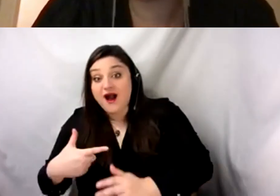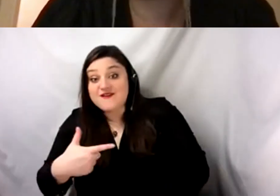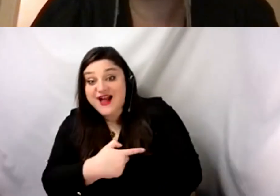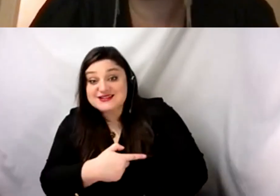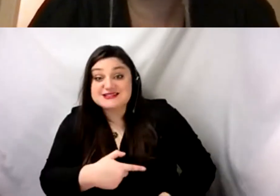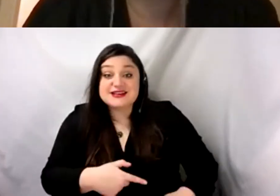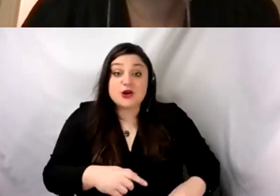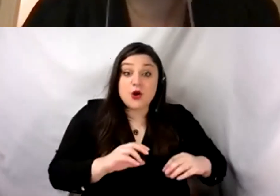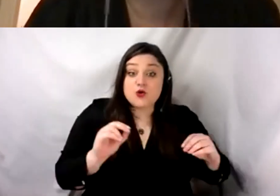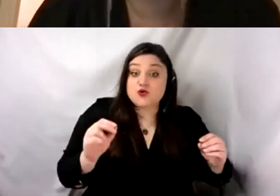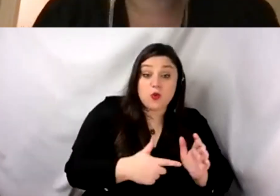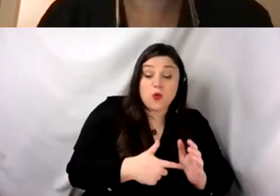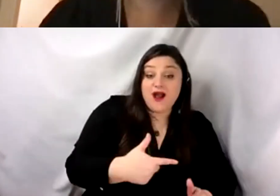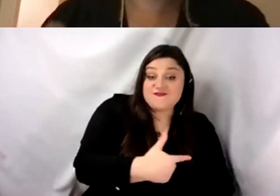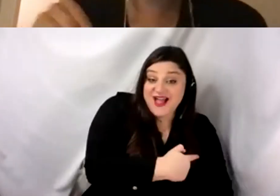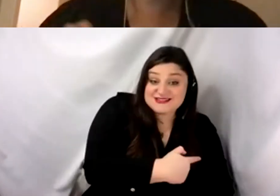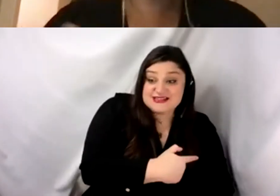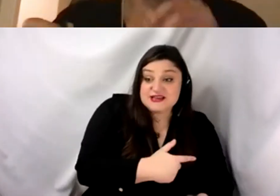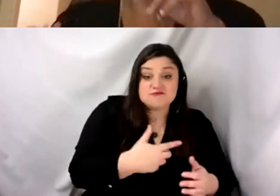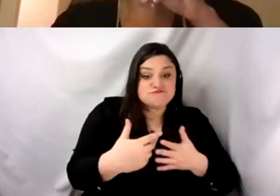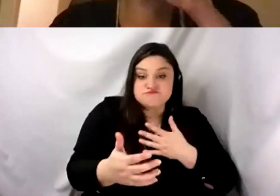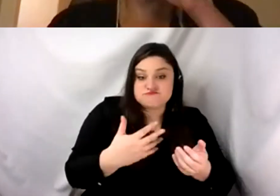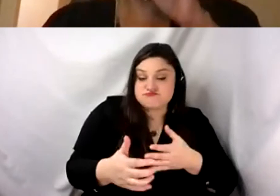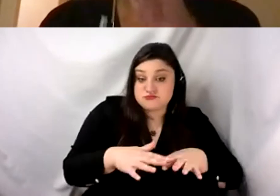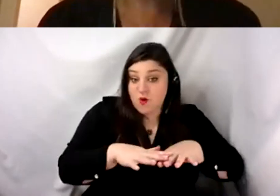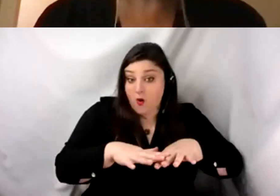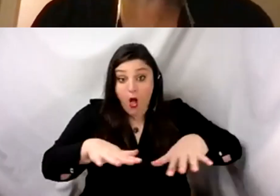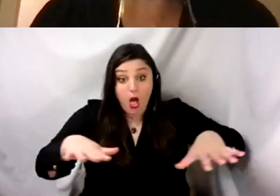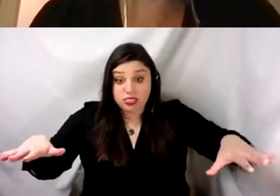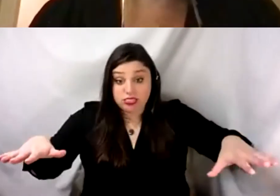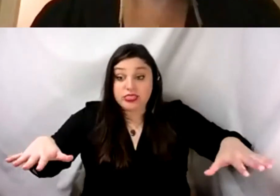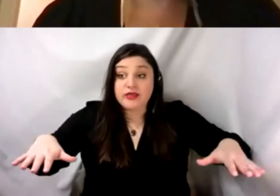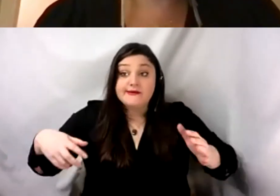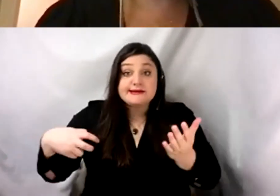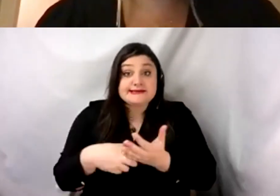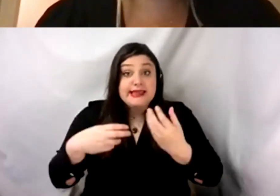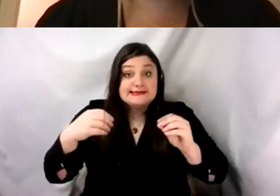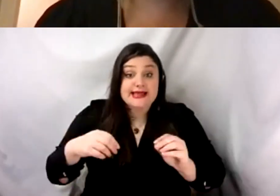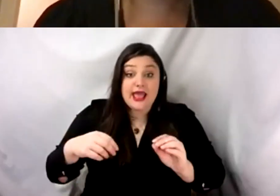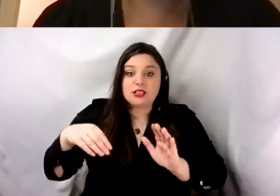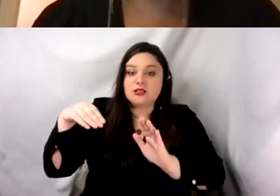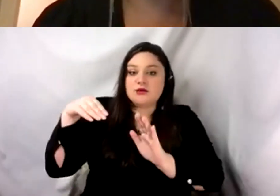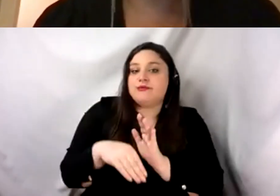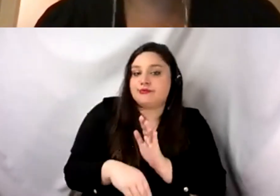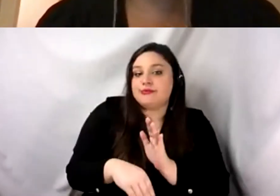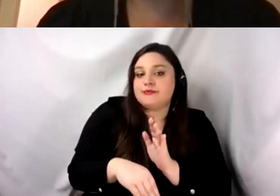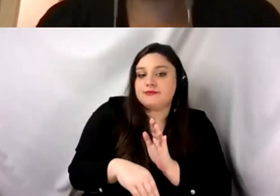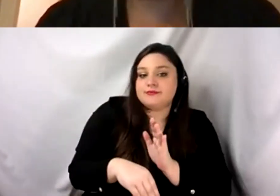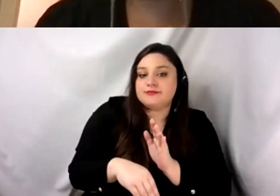the nation by 30%. As far as we have been able to observe there is no direct